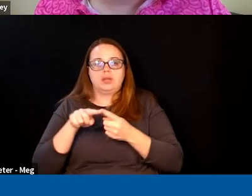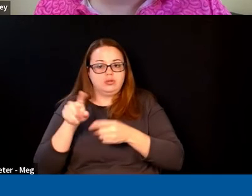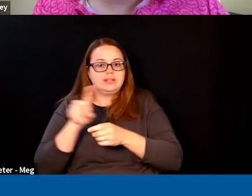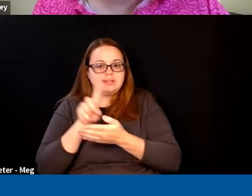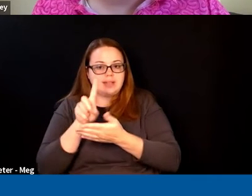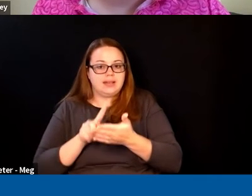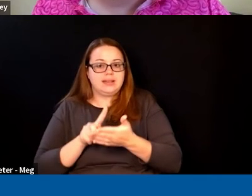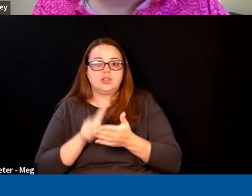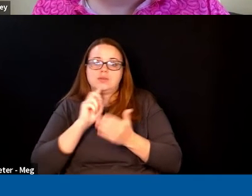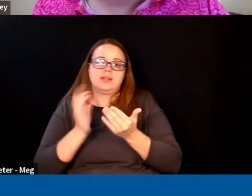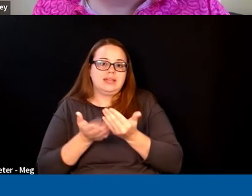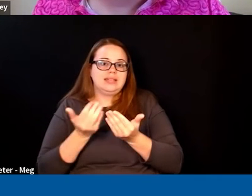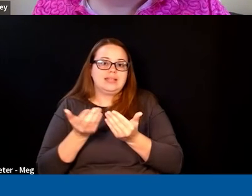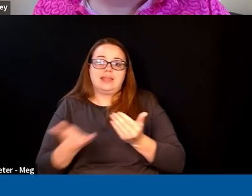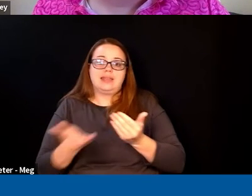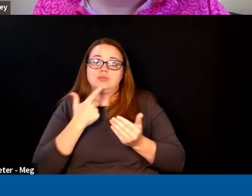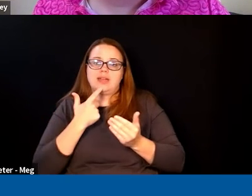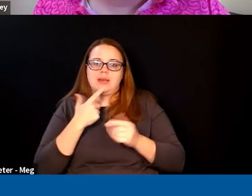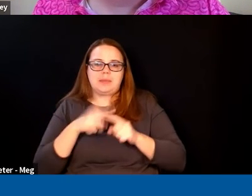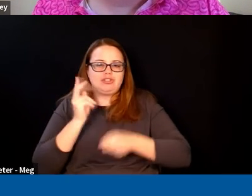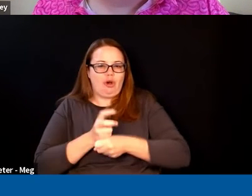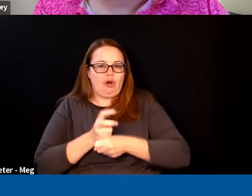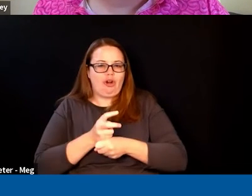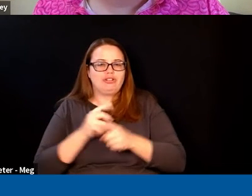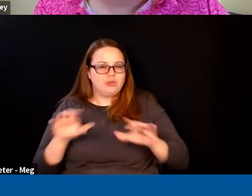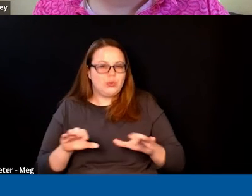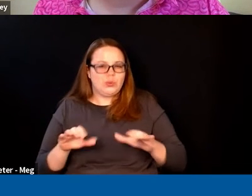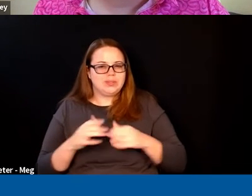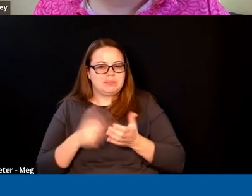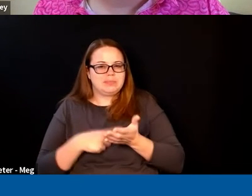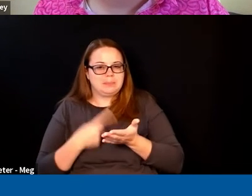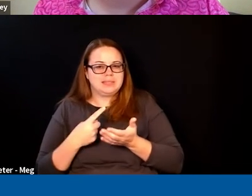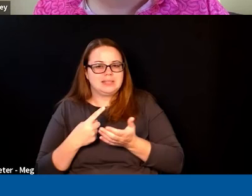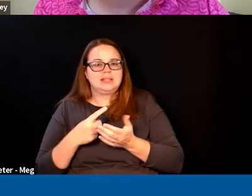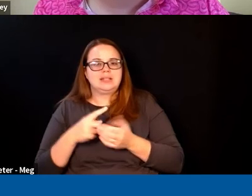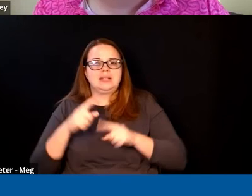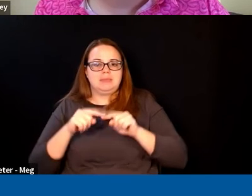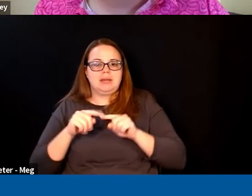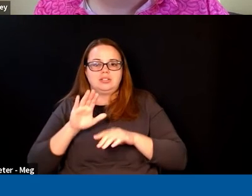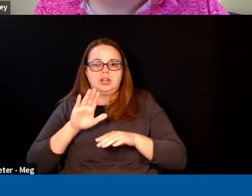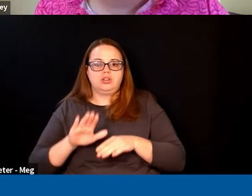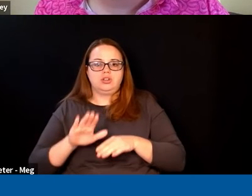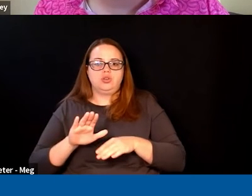It's a very easy thing to say, it's kind of a difficult thing to do. So, you know, it depends on your org size and maturity,